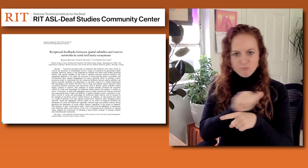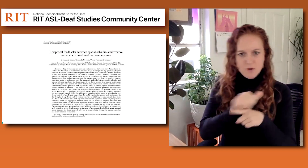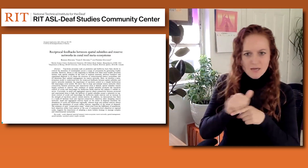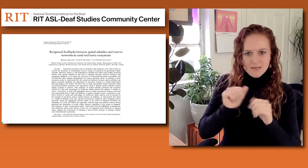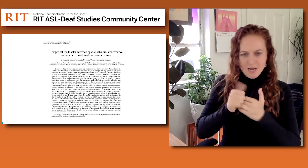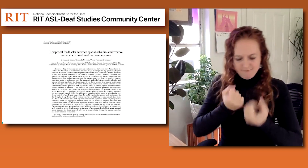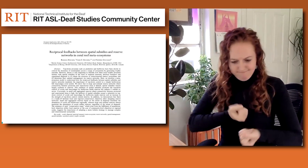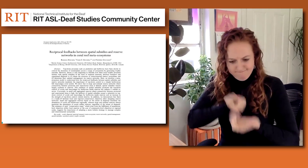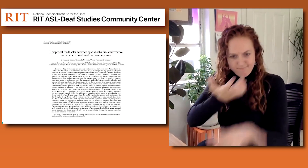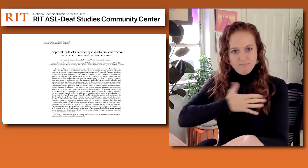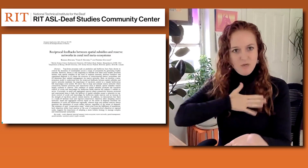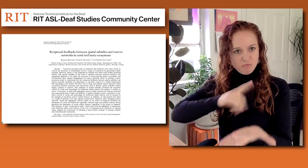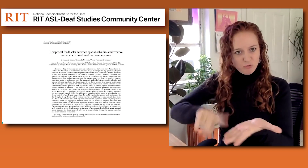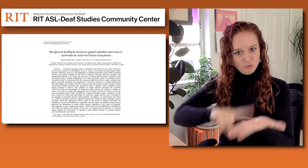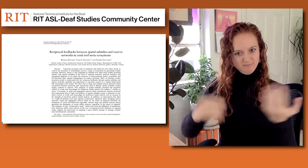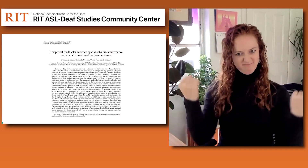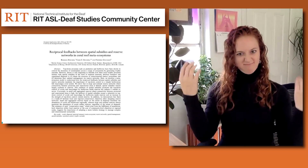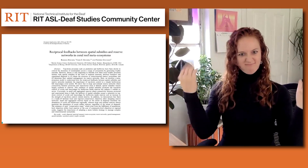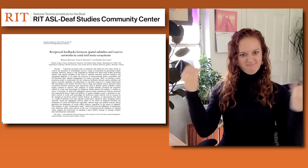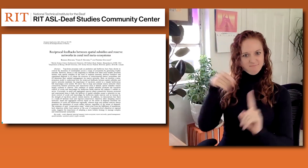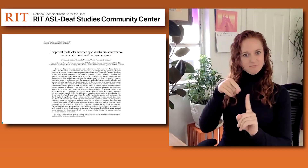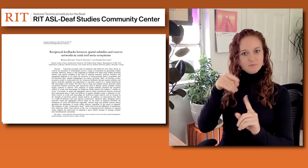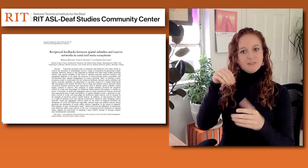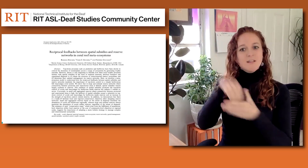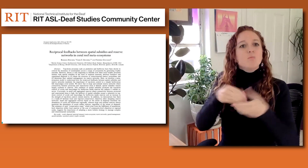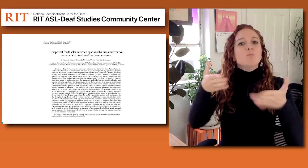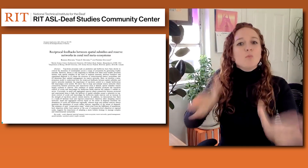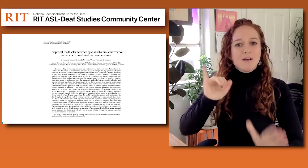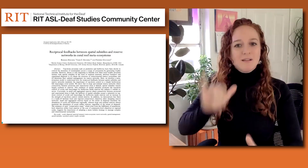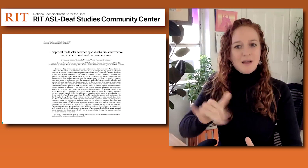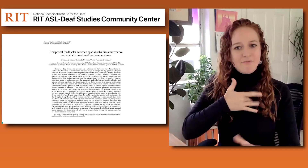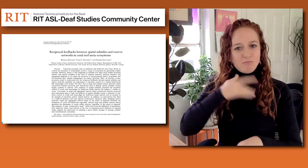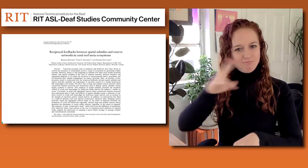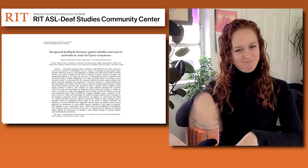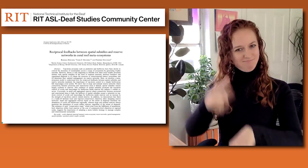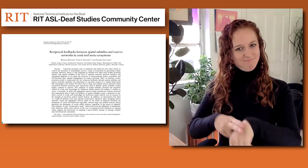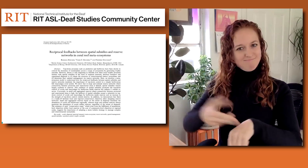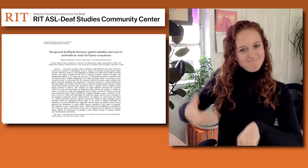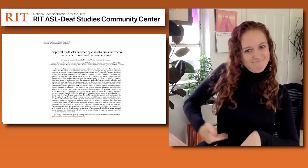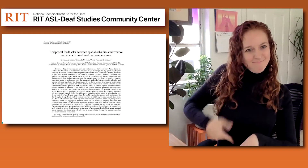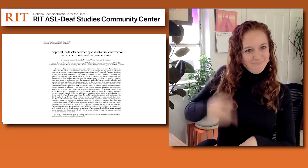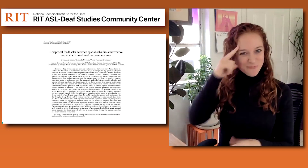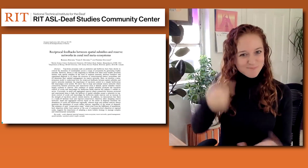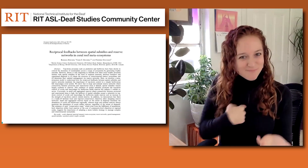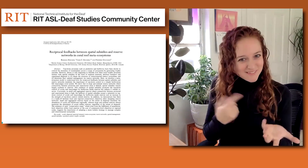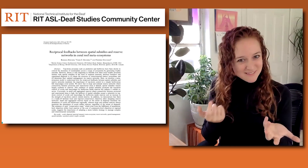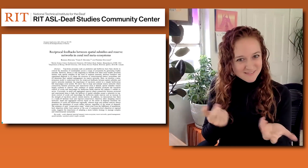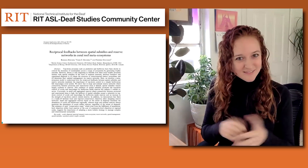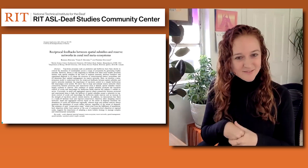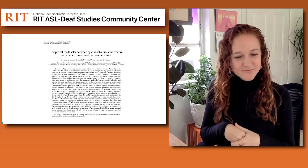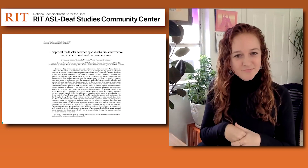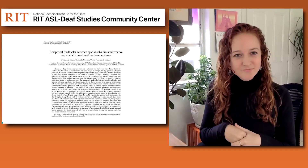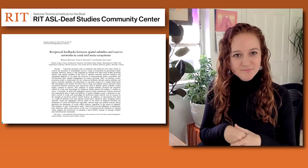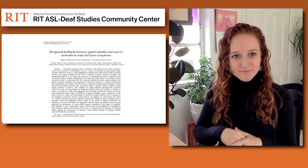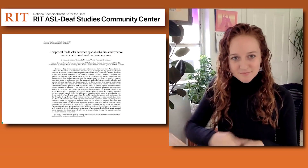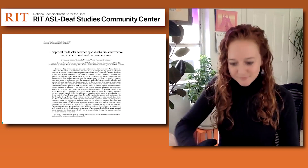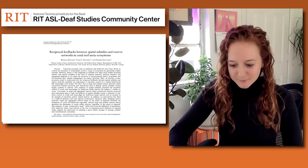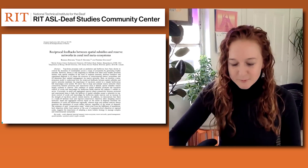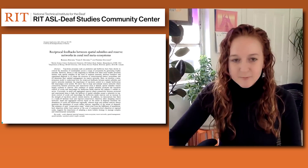and I never gave myself a chance to just practice, "How would I express this science in ASL "in the most natural way for me